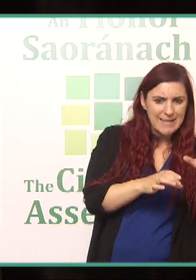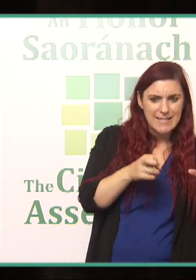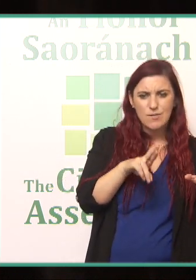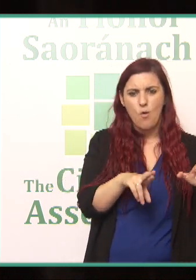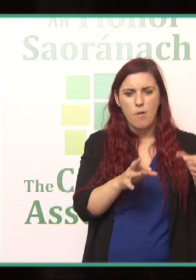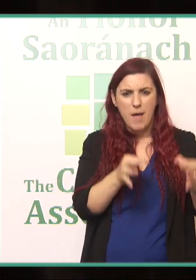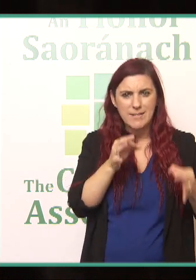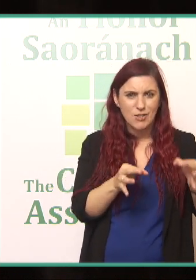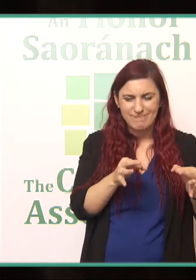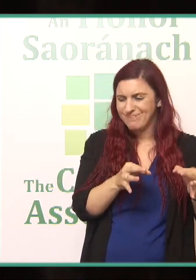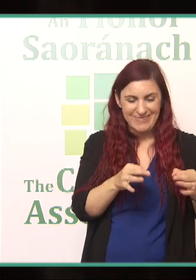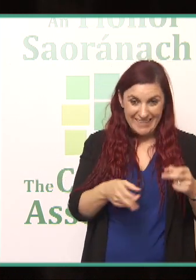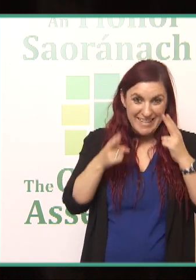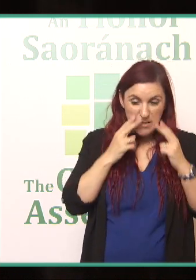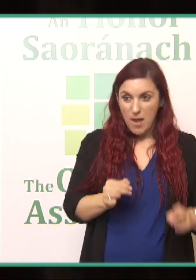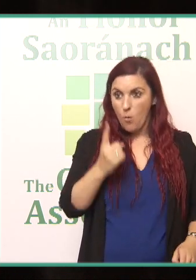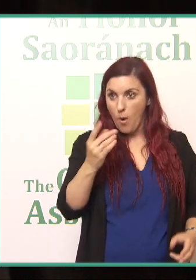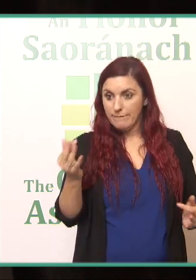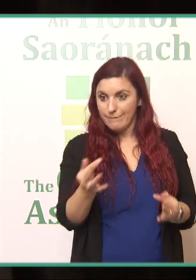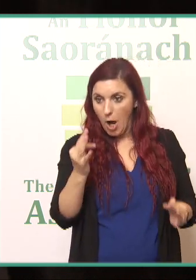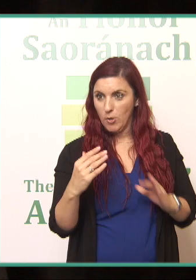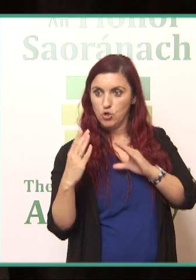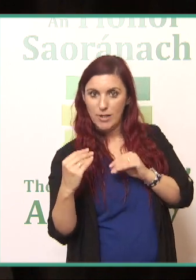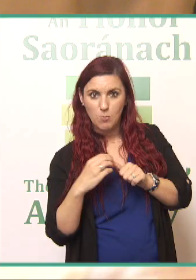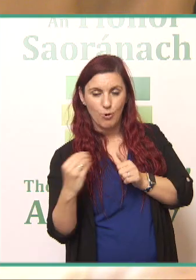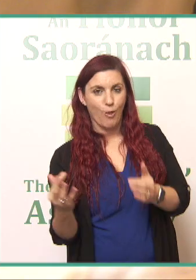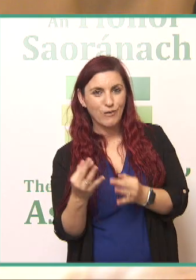speaking to your neighbor about what you did for biodiversity that has so much more credibility